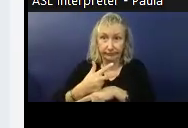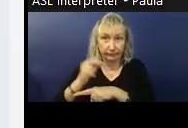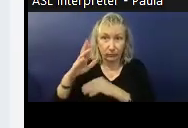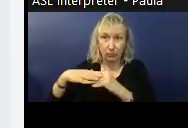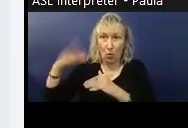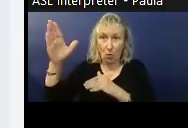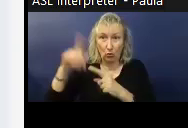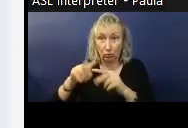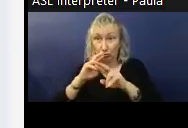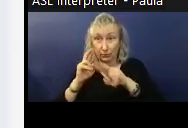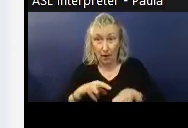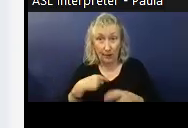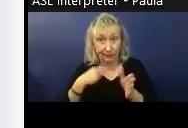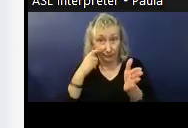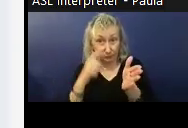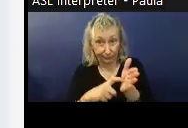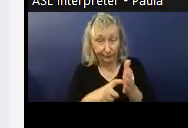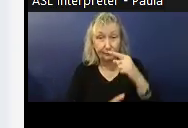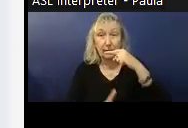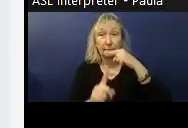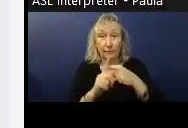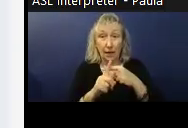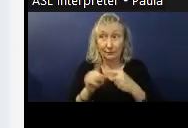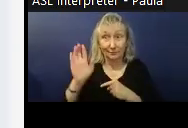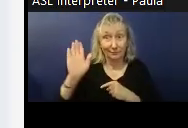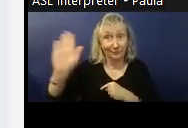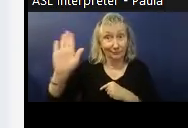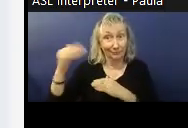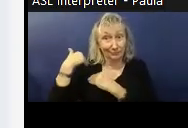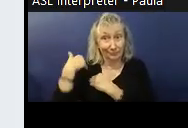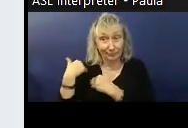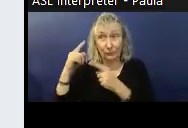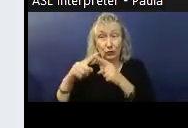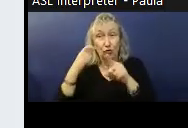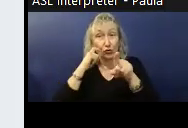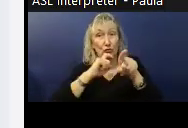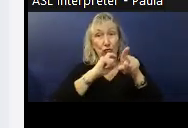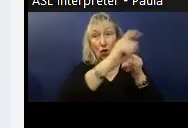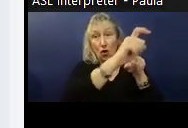But then they're also supposed to call the union where the union let's then